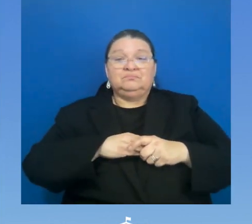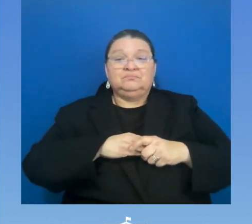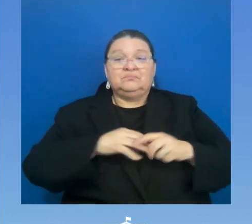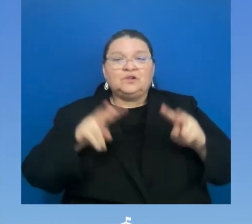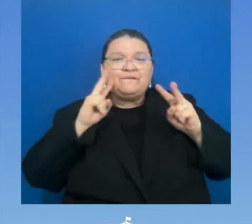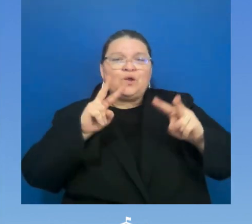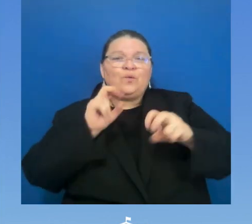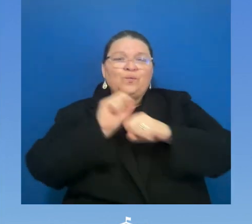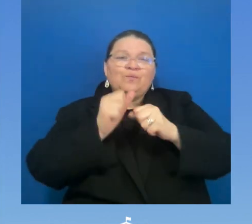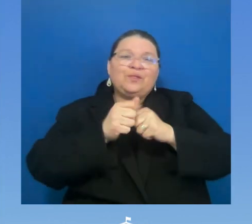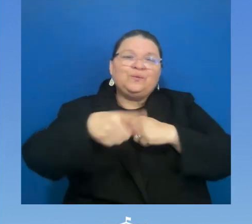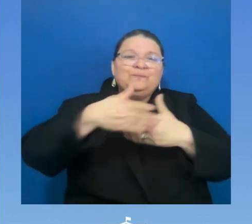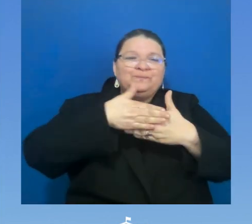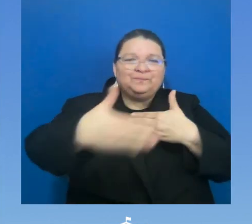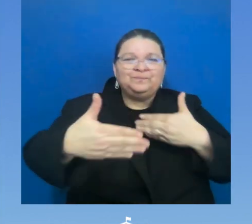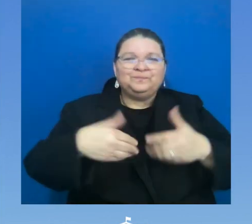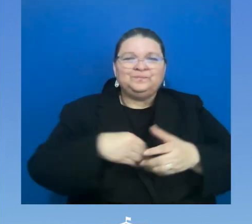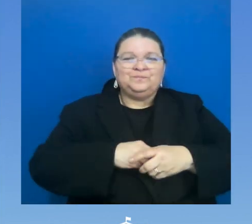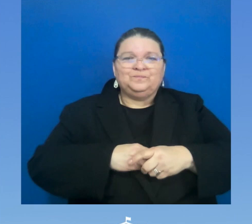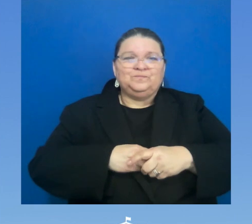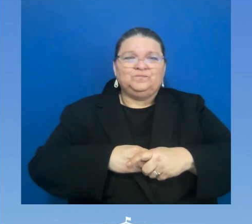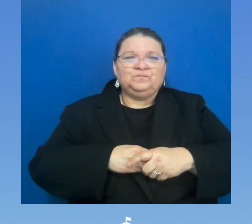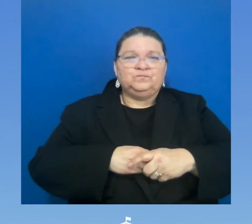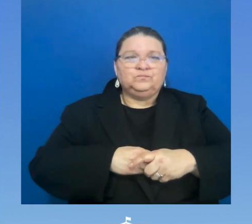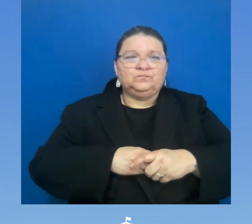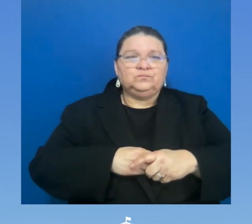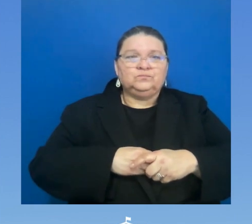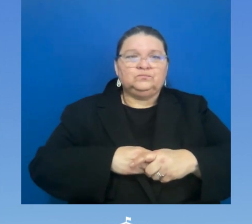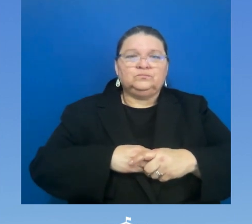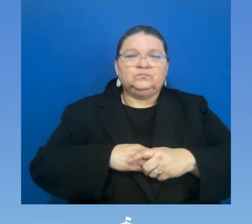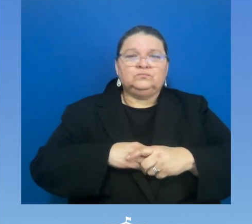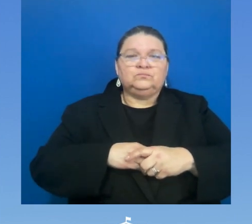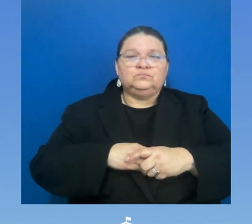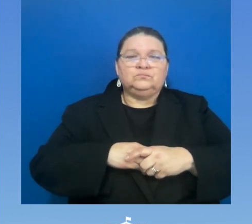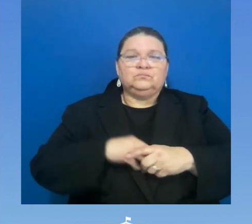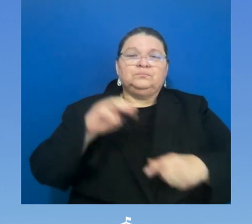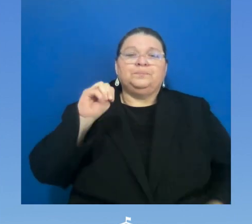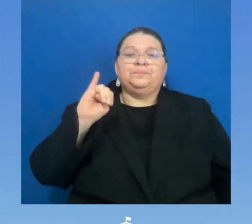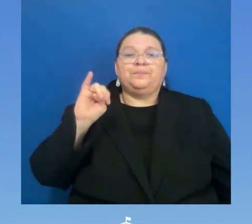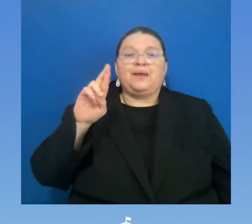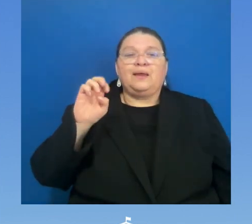I'm the owner of Little Blossom's Childcare in Chula Vista, California. I'm also a member of childcare providers